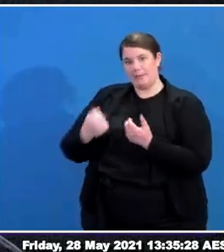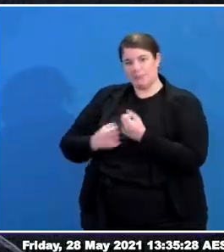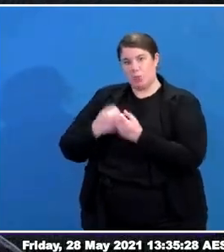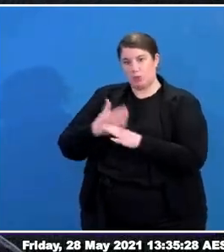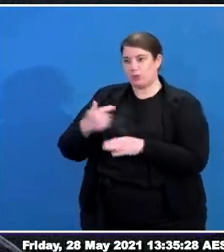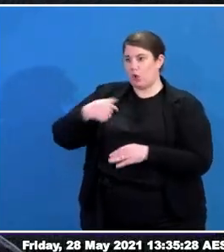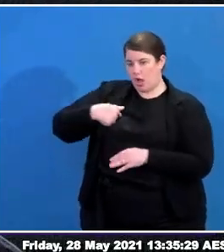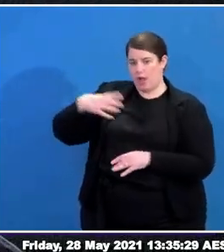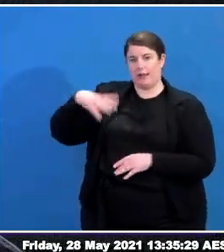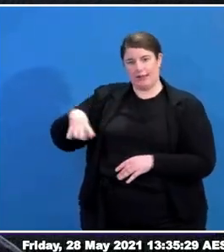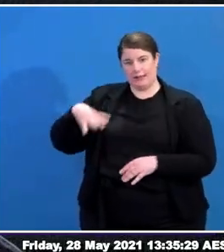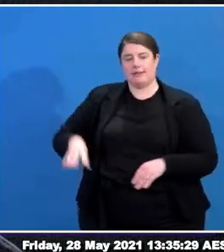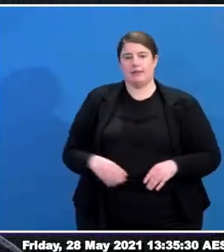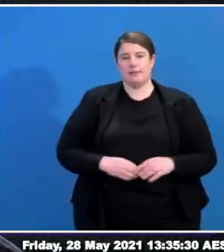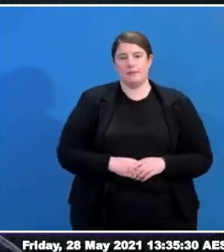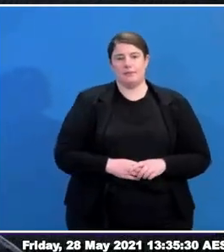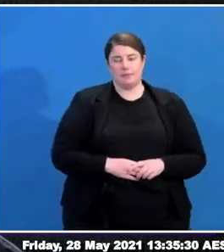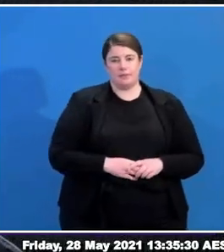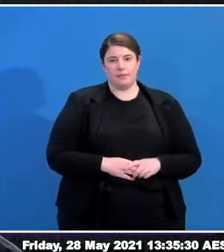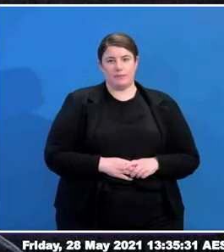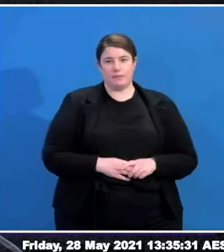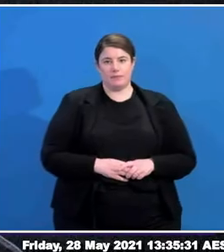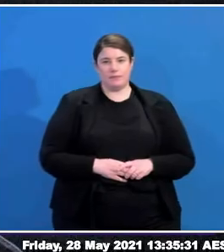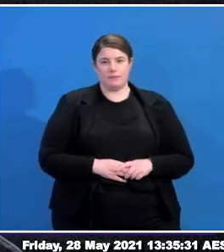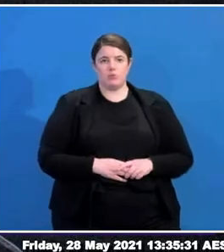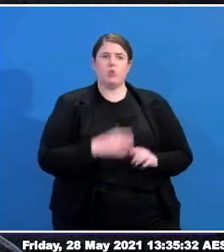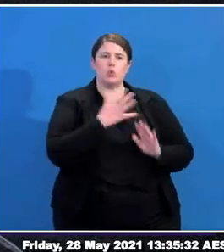needs are within that roster of care. When you talk about them having input, it is input into their